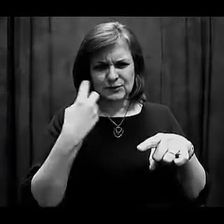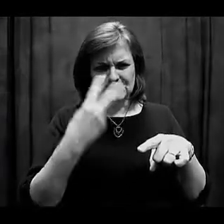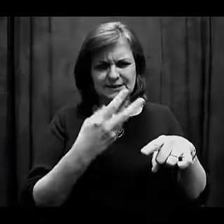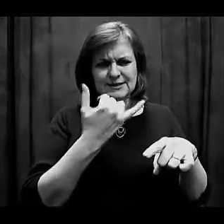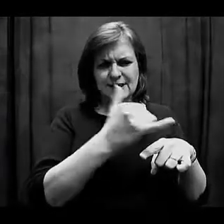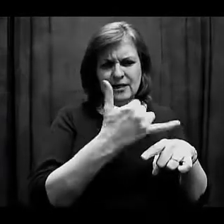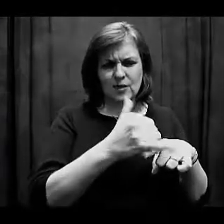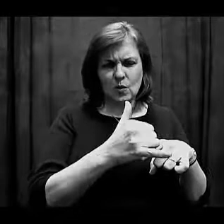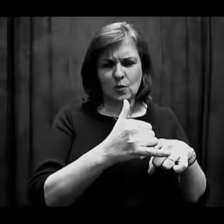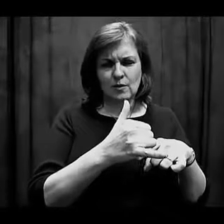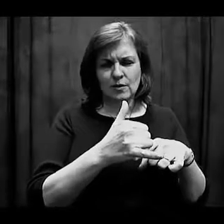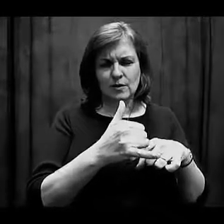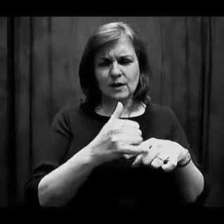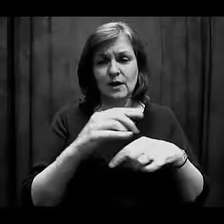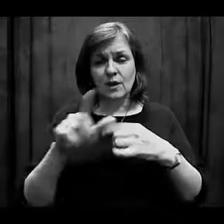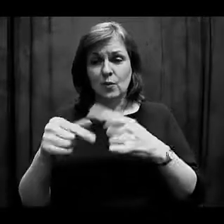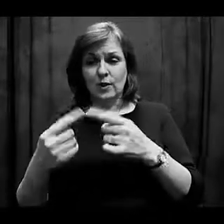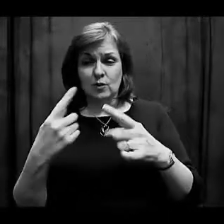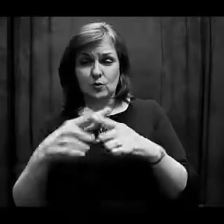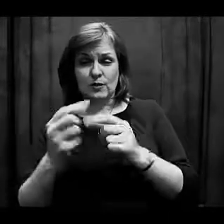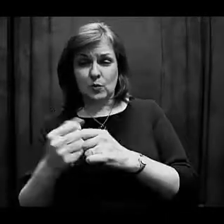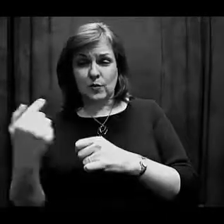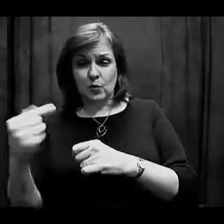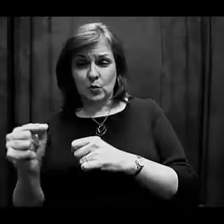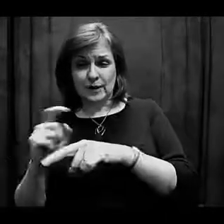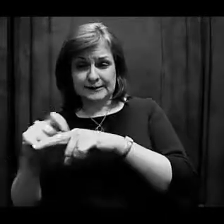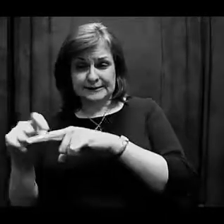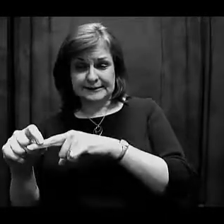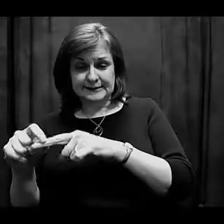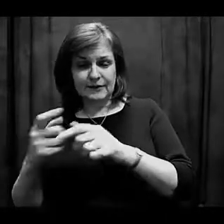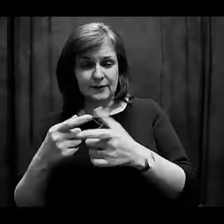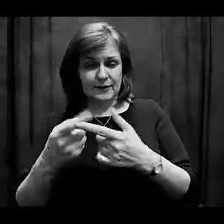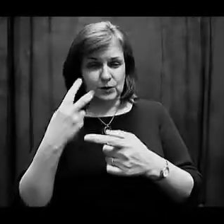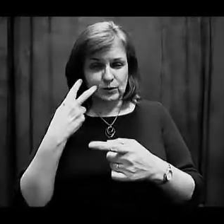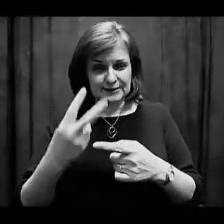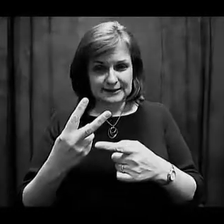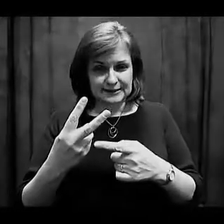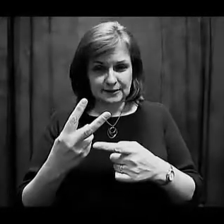generation